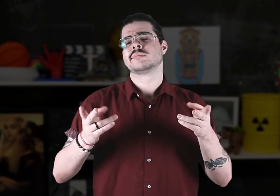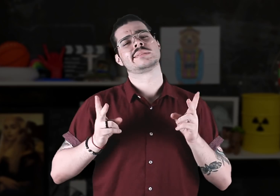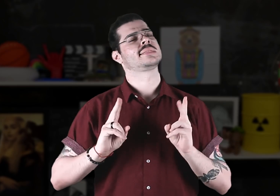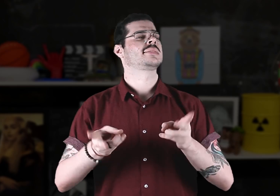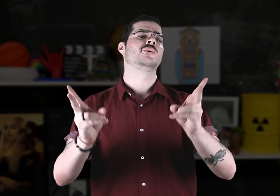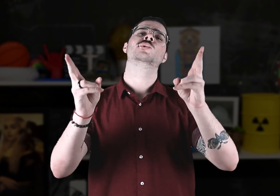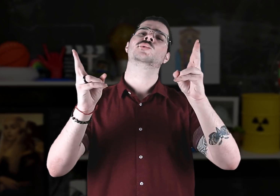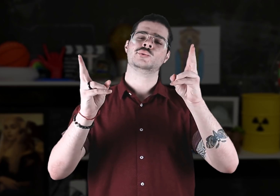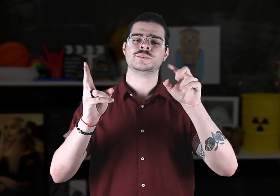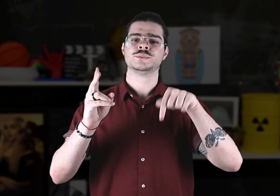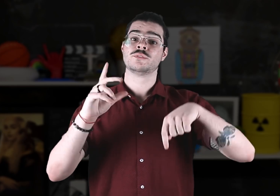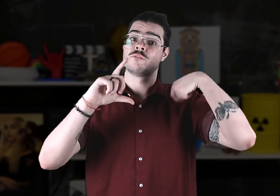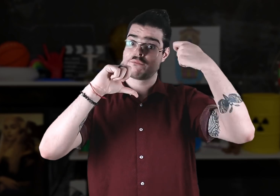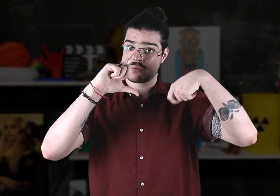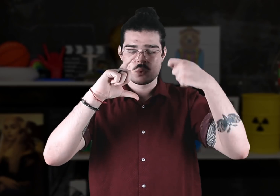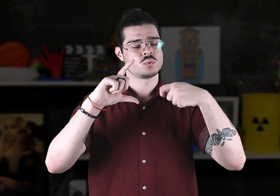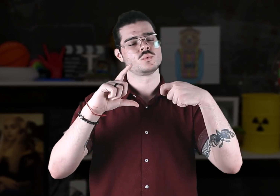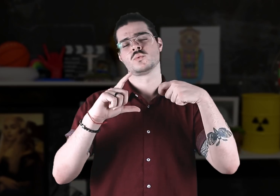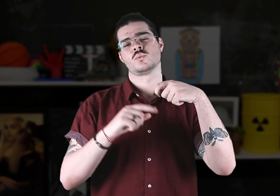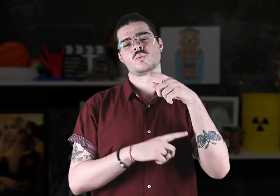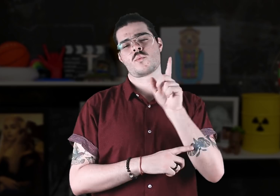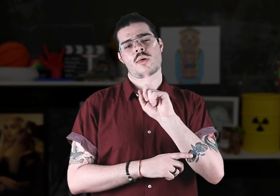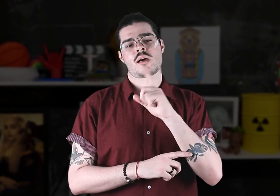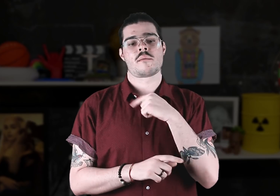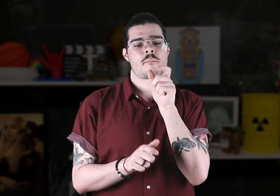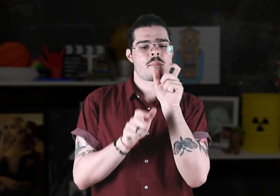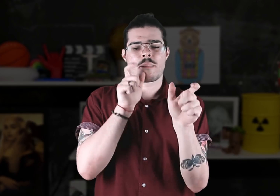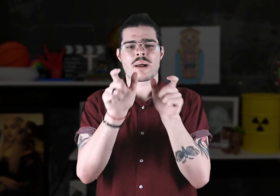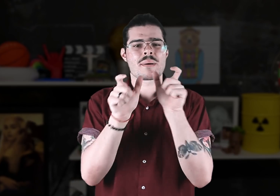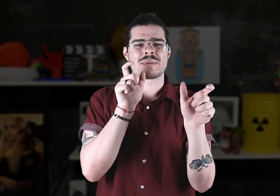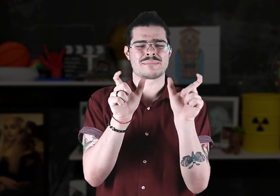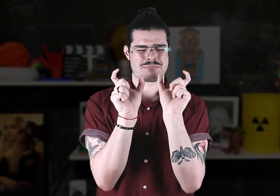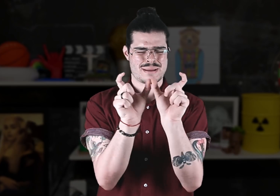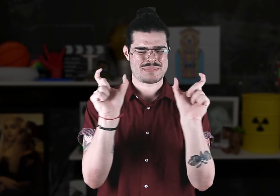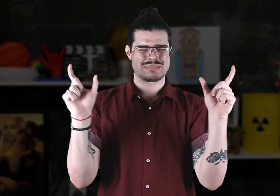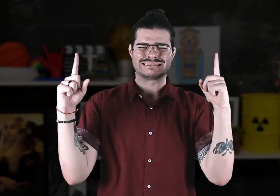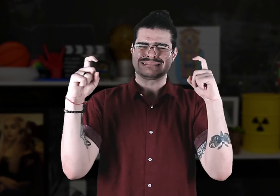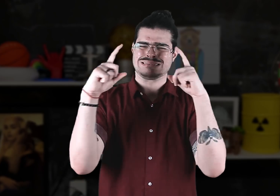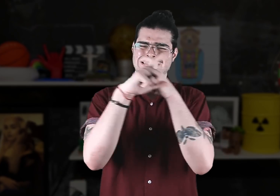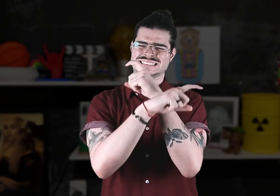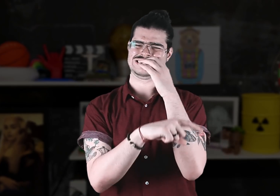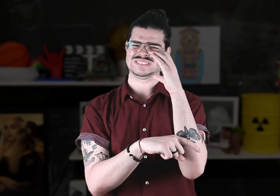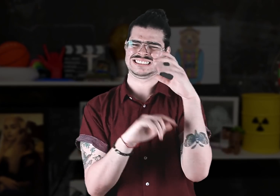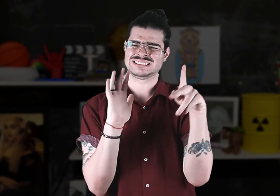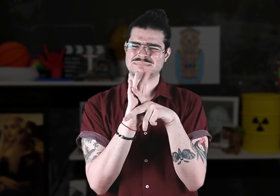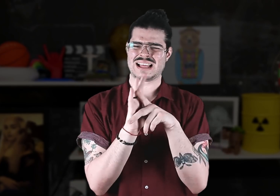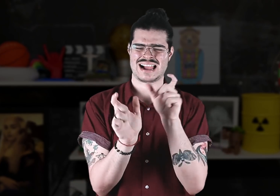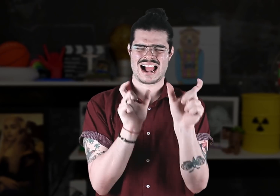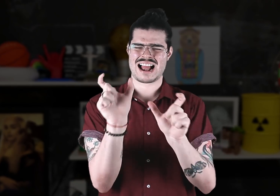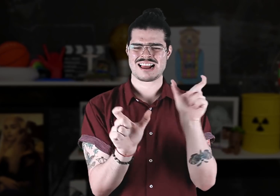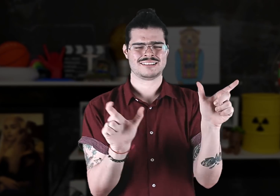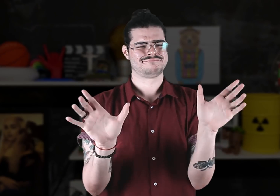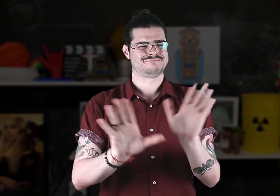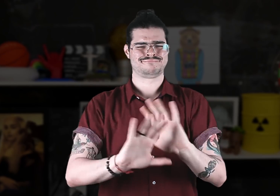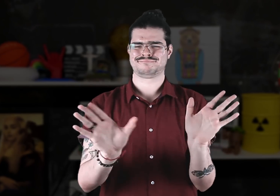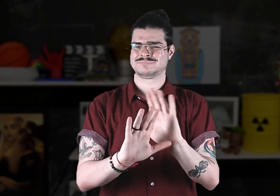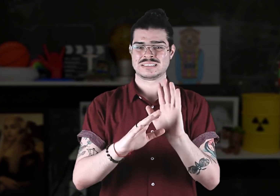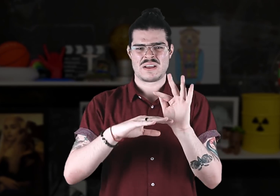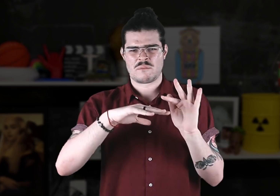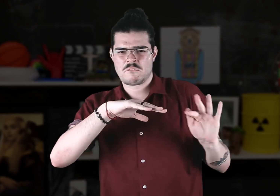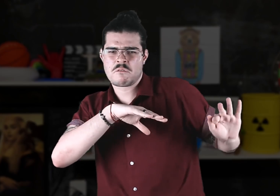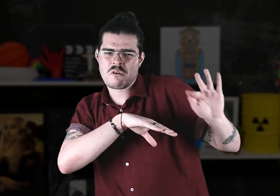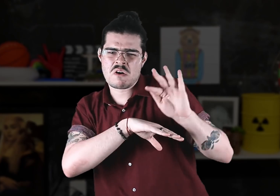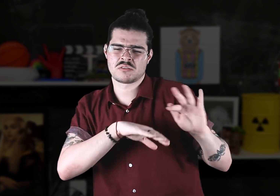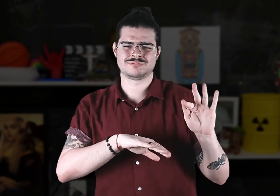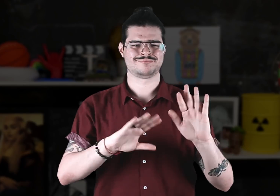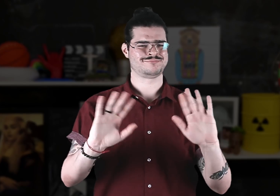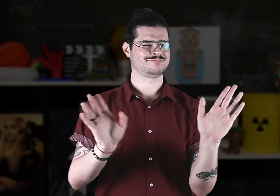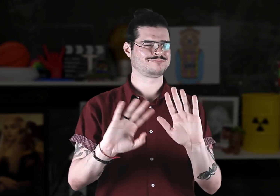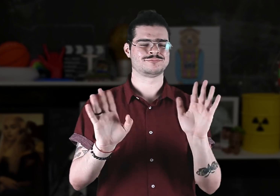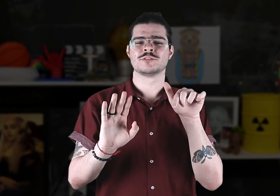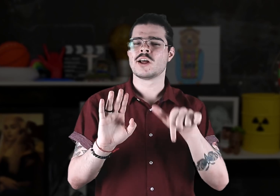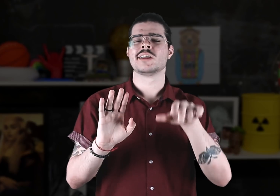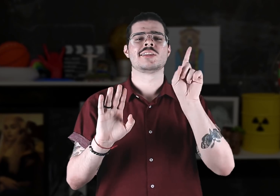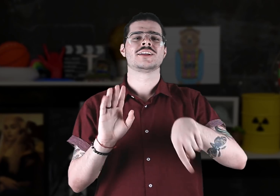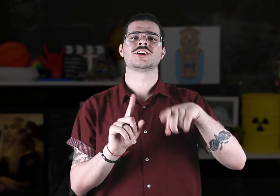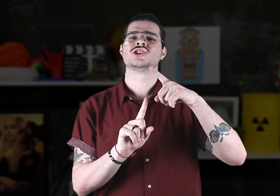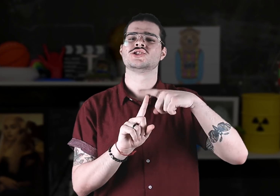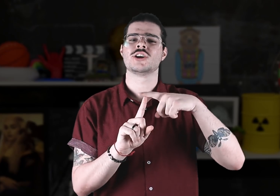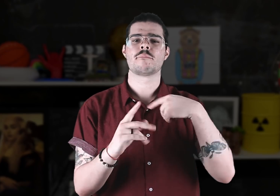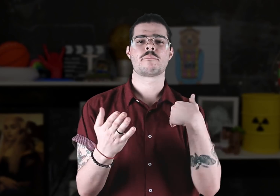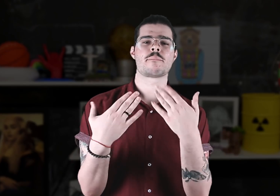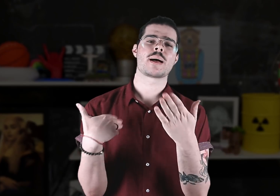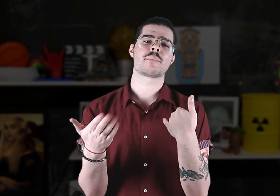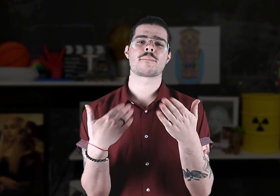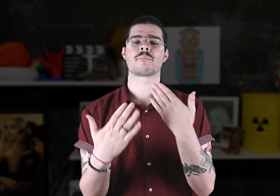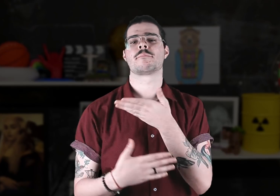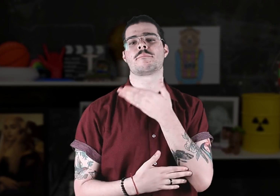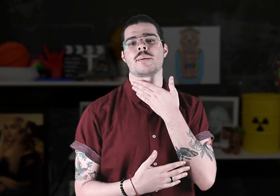As always, videos will have nothing to do with technical science, and formality, just a chat.